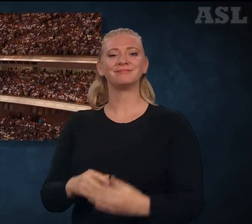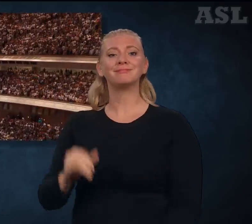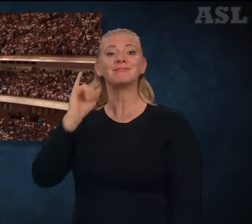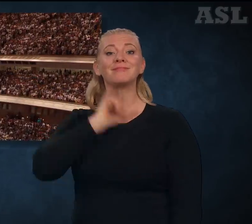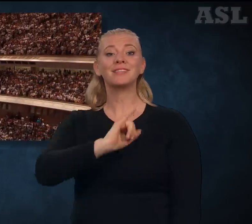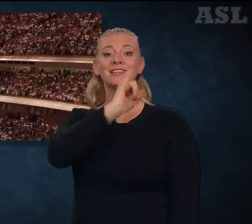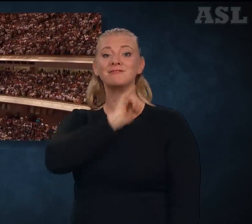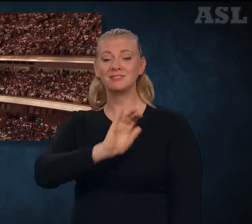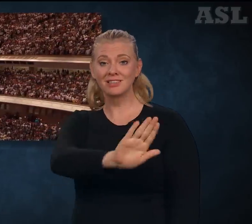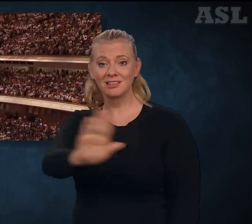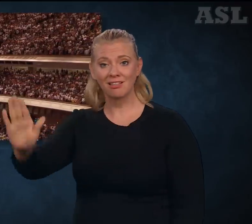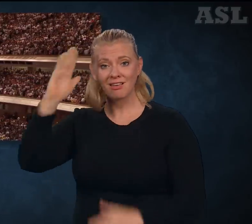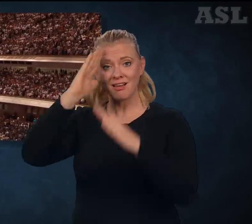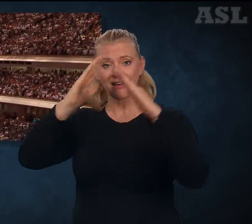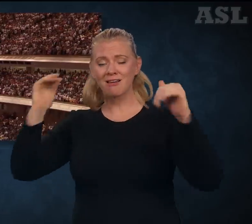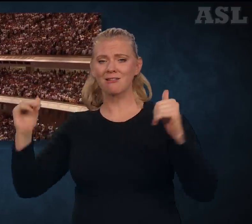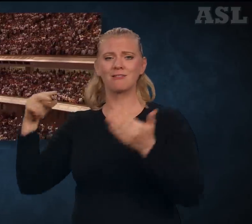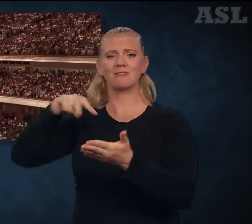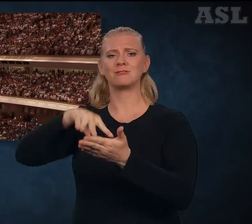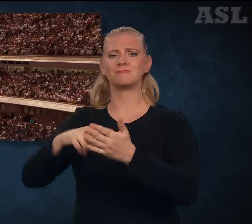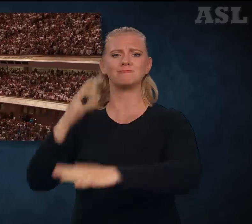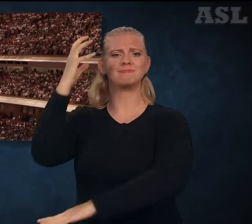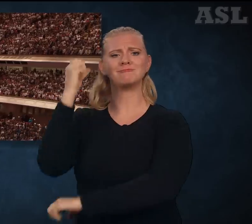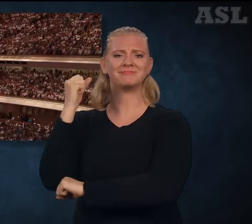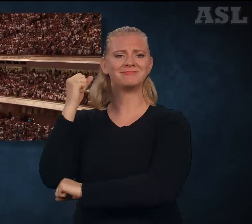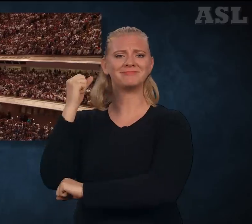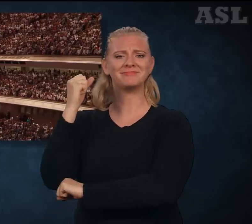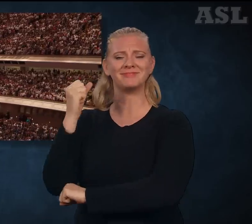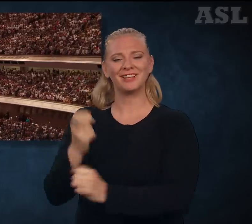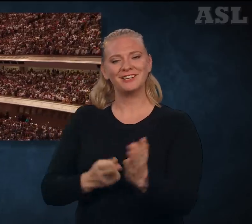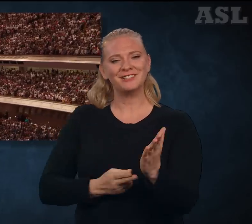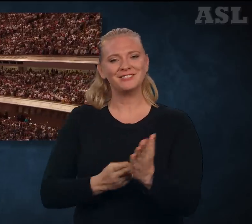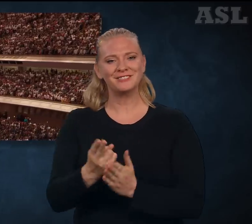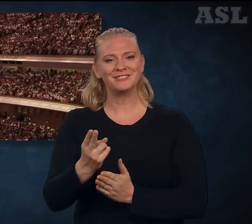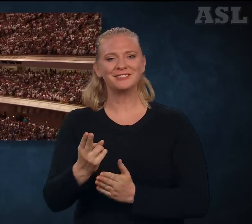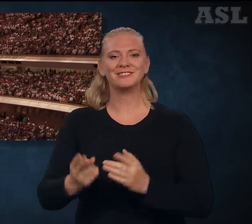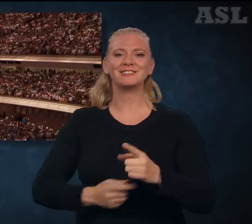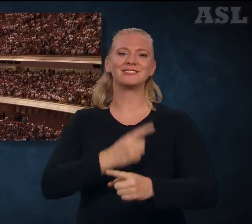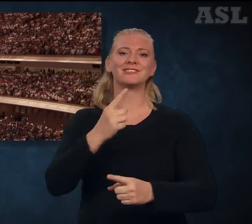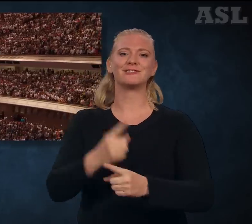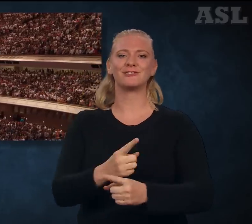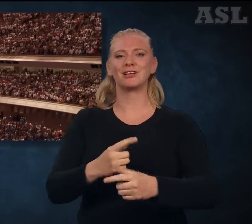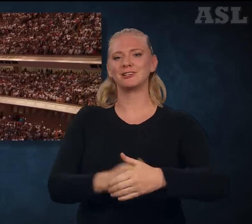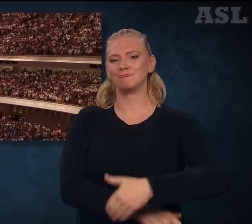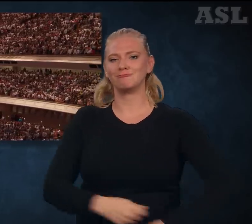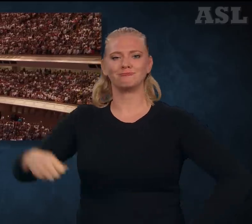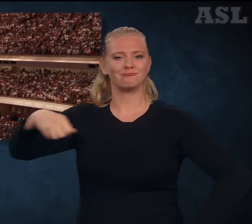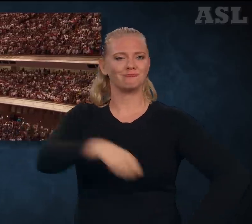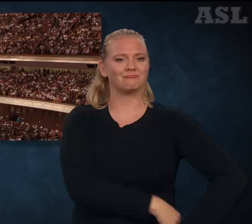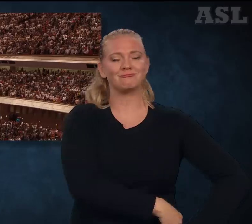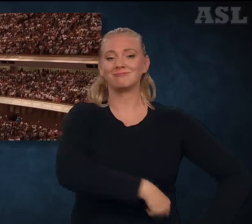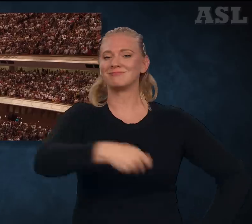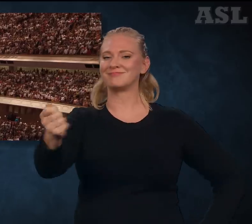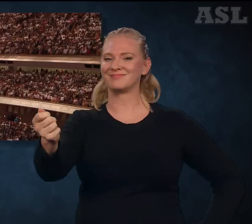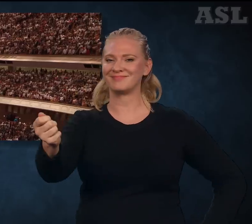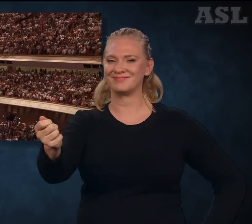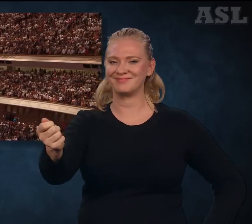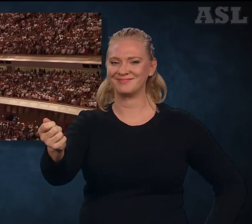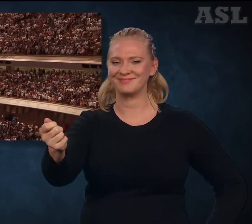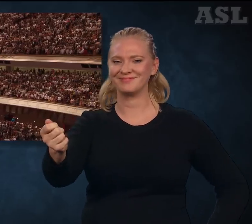HOPE OF ISRAEL, RISE IN MIGHT